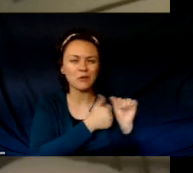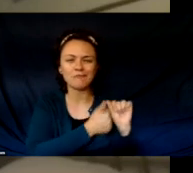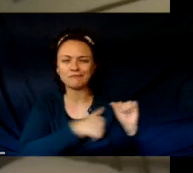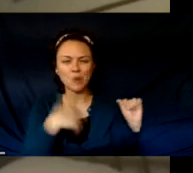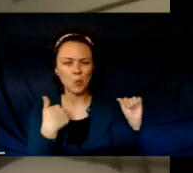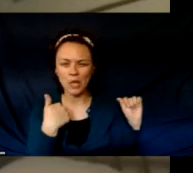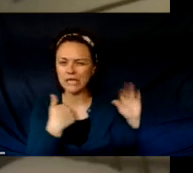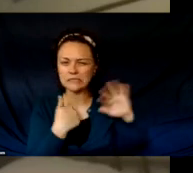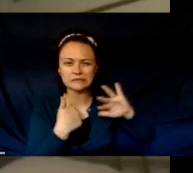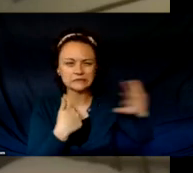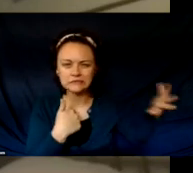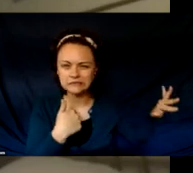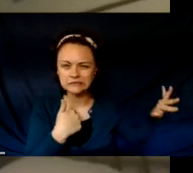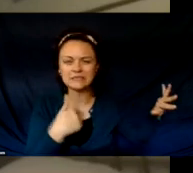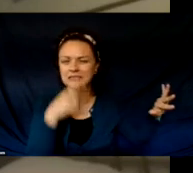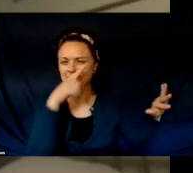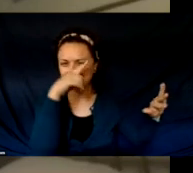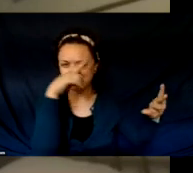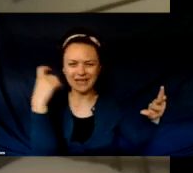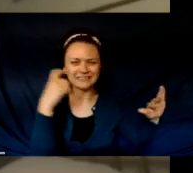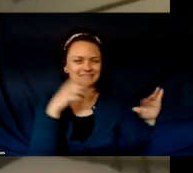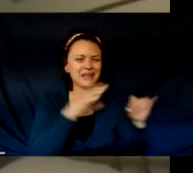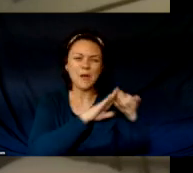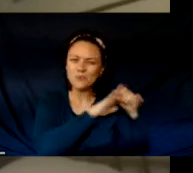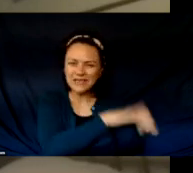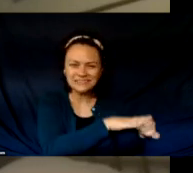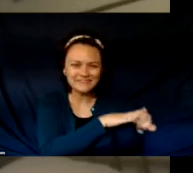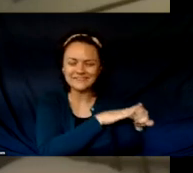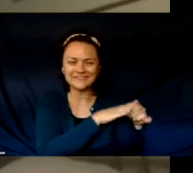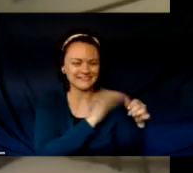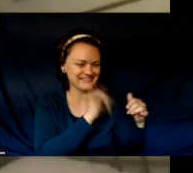a very oppressive lens to look at disability.